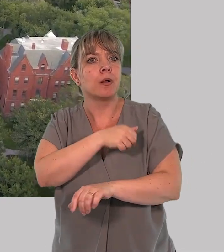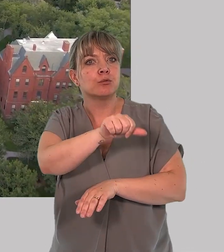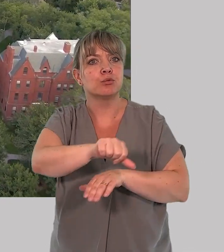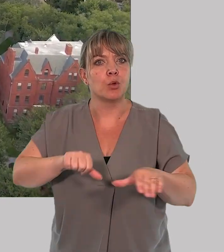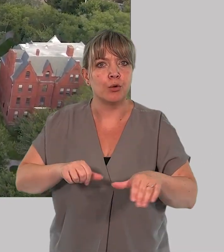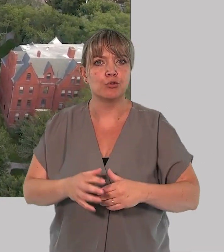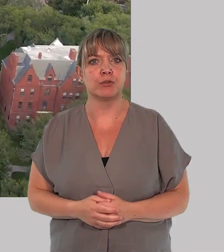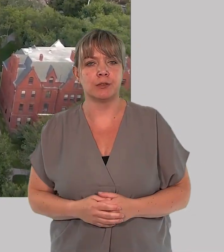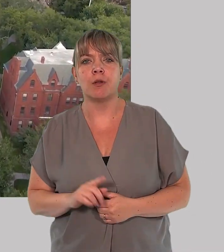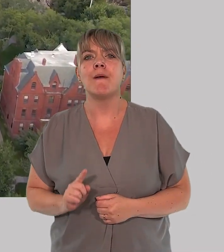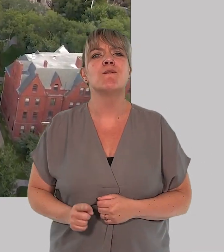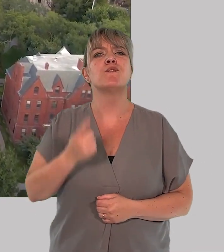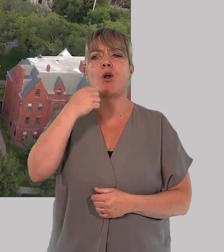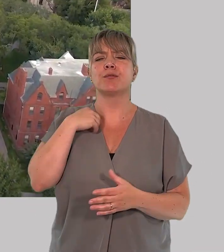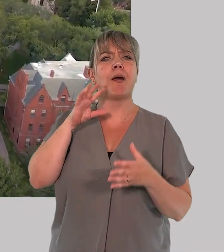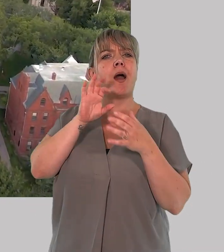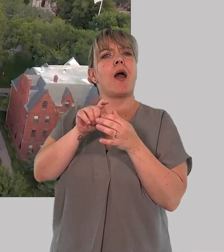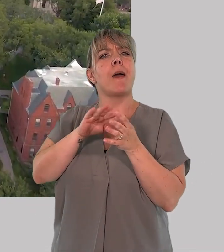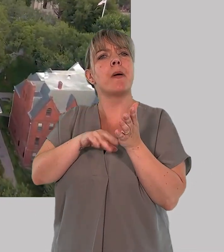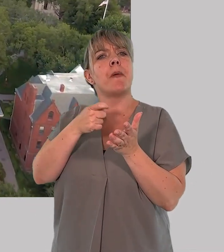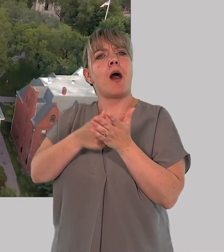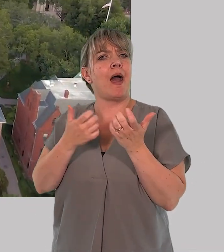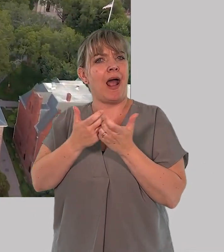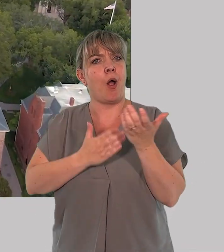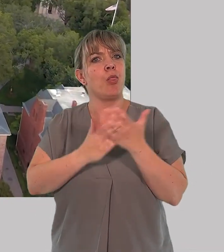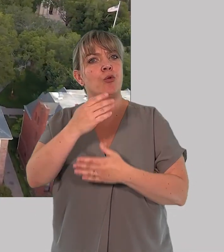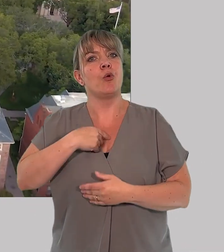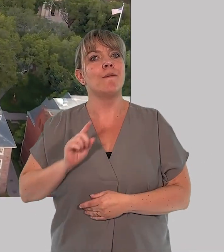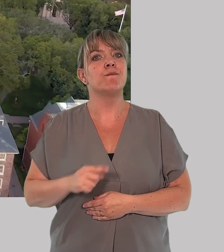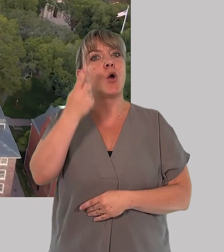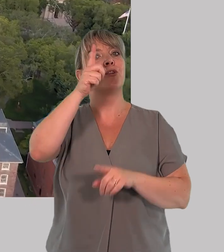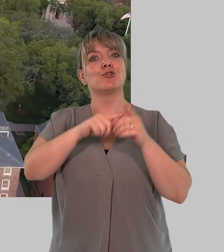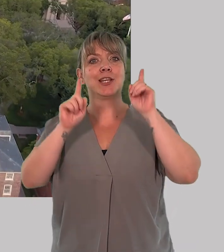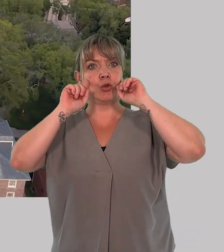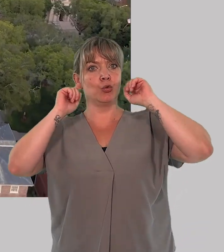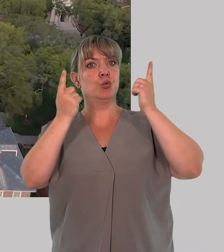when I was a freshman in college. I was doing division-one collegiate gymnastics at the time,